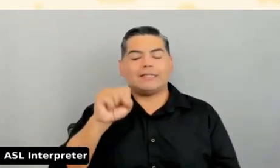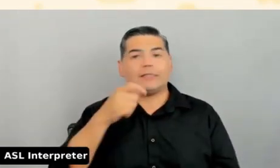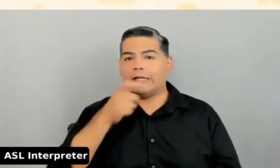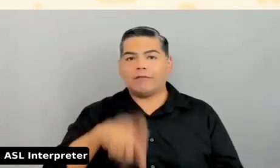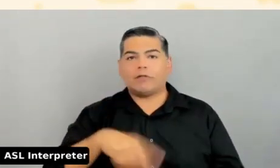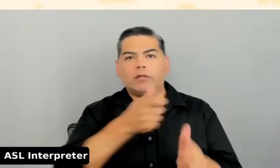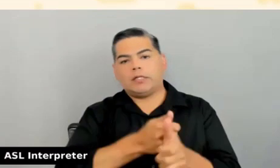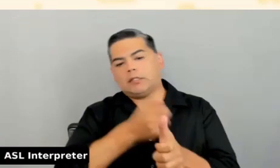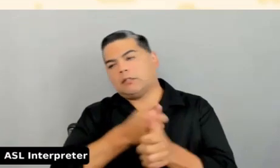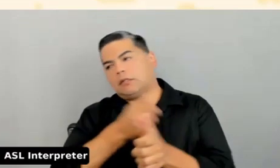and every page and make updates.